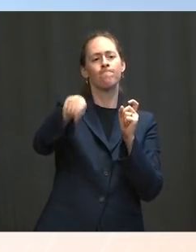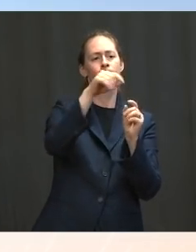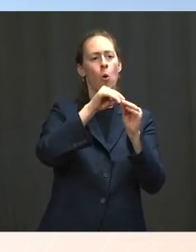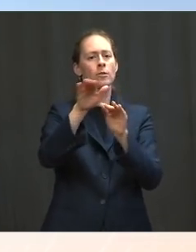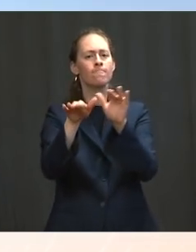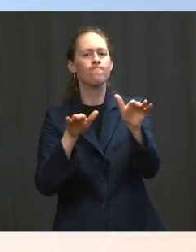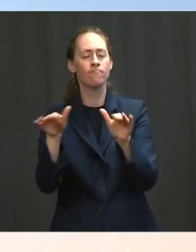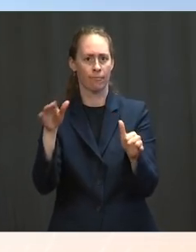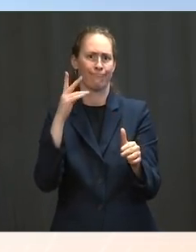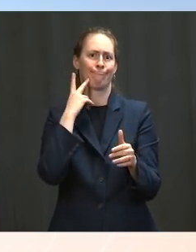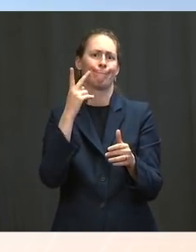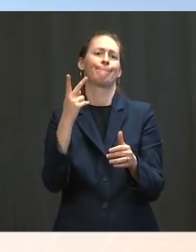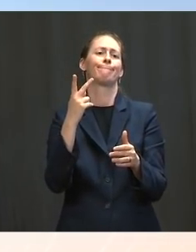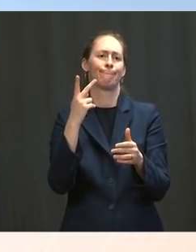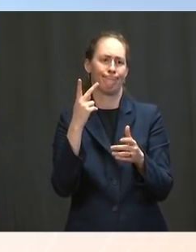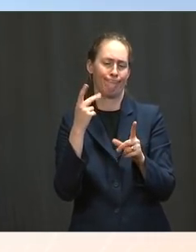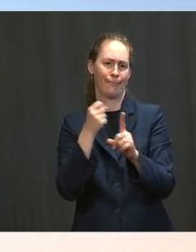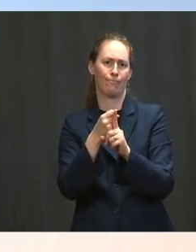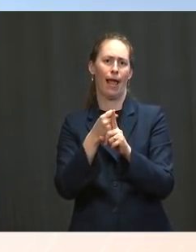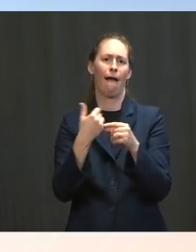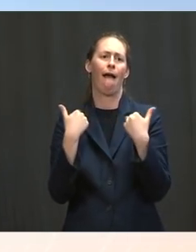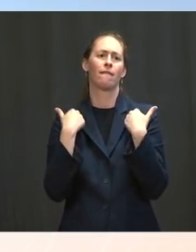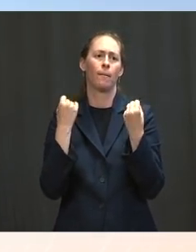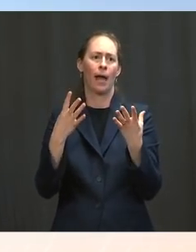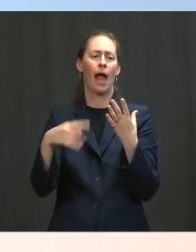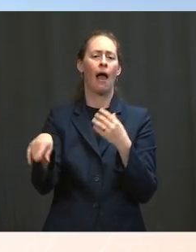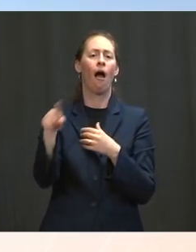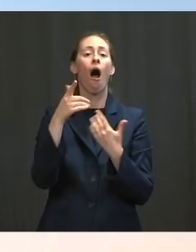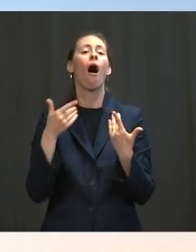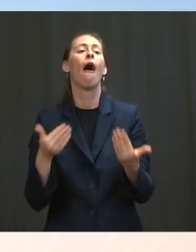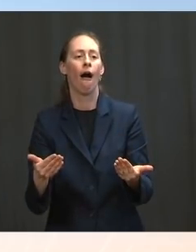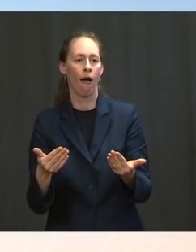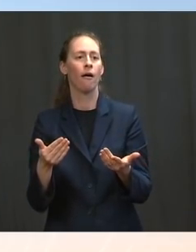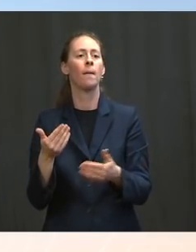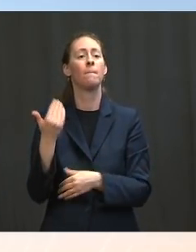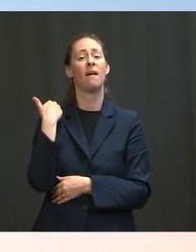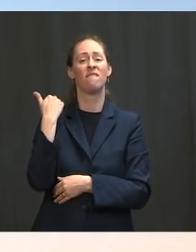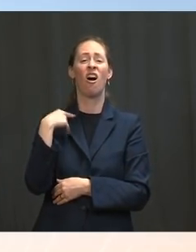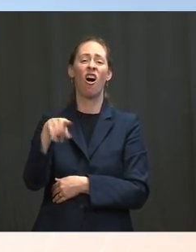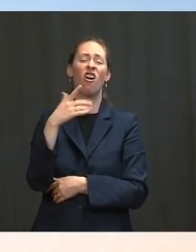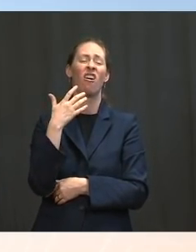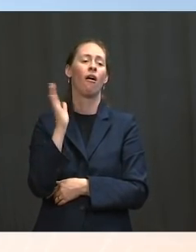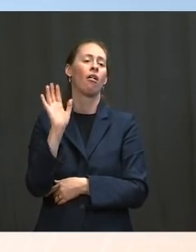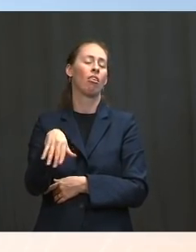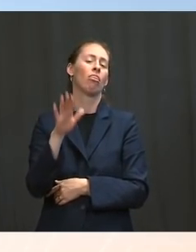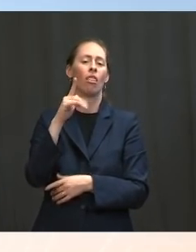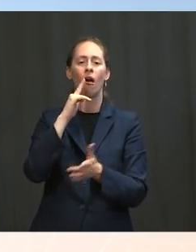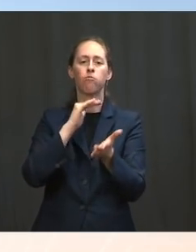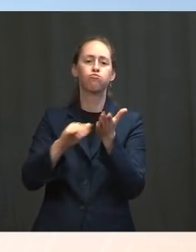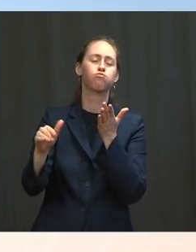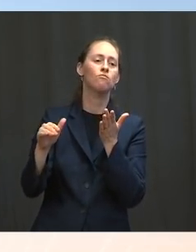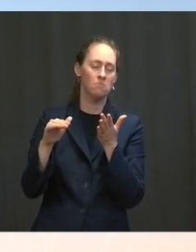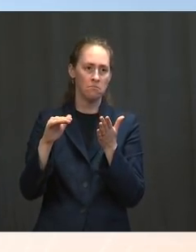So we've seen, actually, even people who didn't -- had no intention of getting the vaccine for a range of reasons --